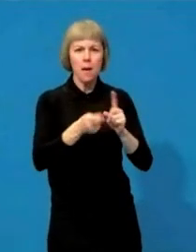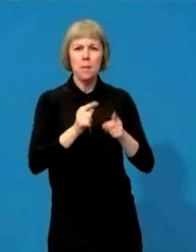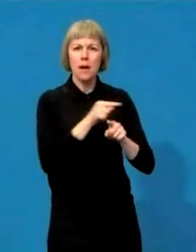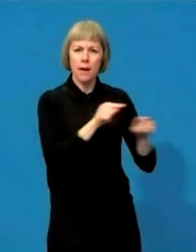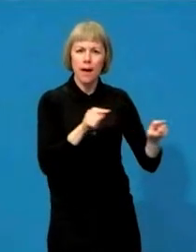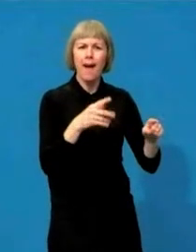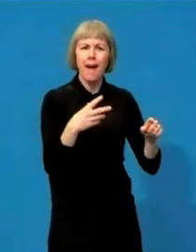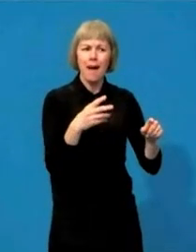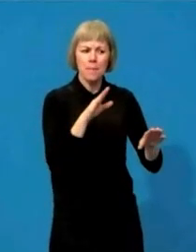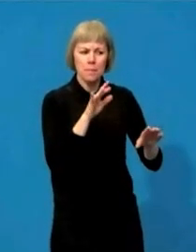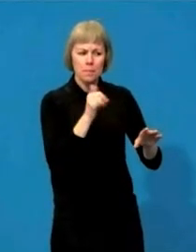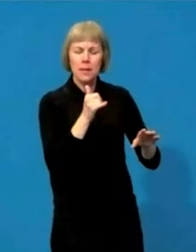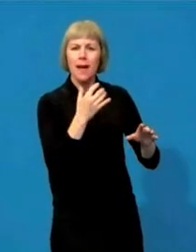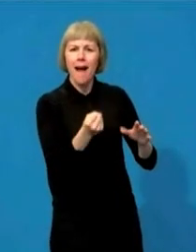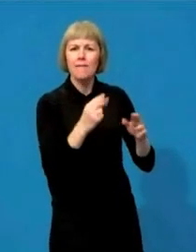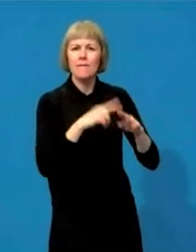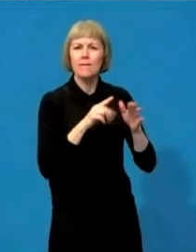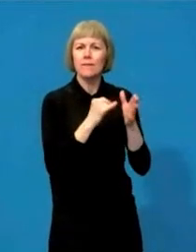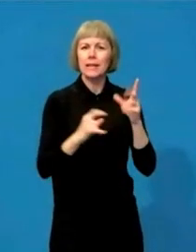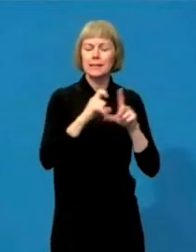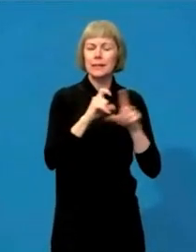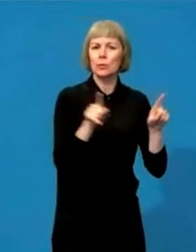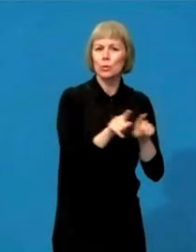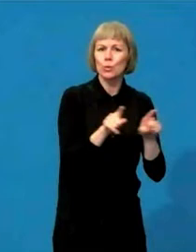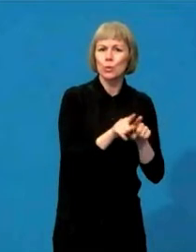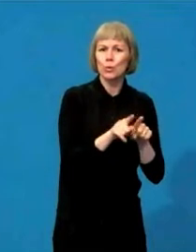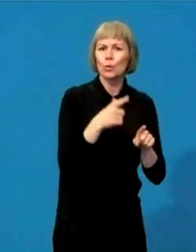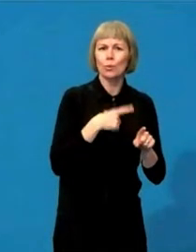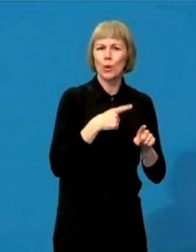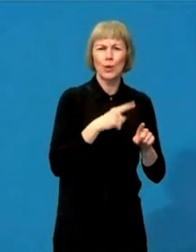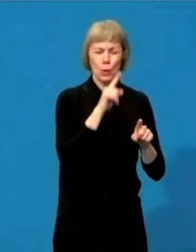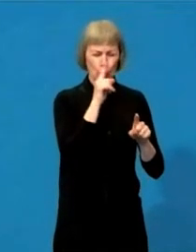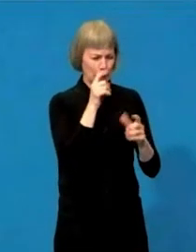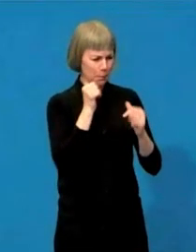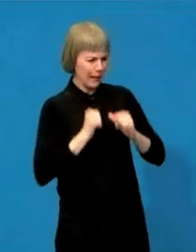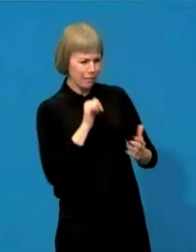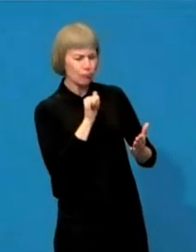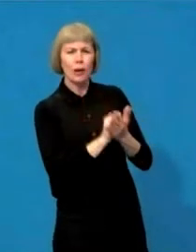but couldn't put things in the right way, so, all of these just started to - you know,